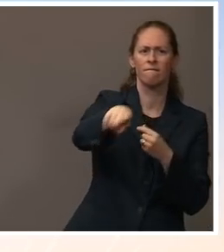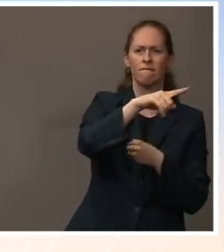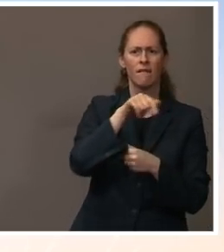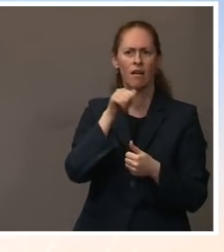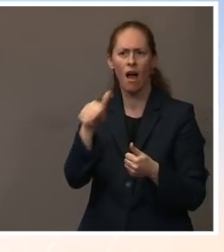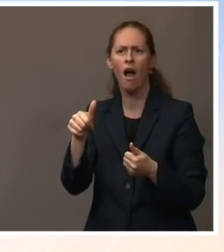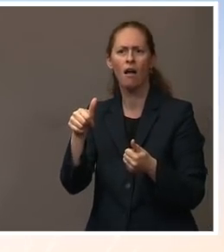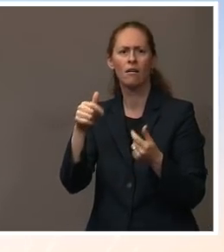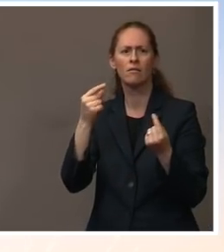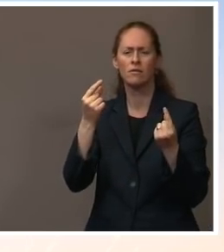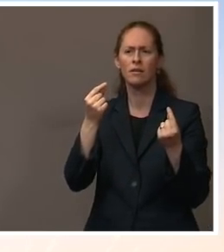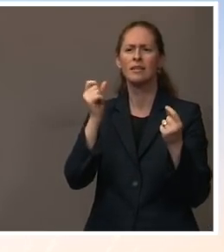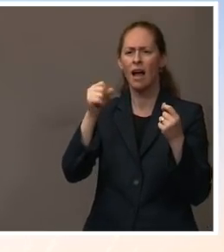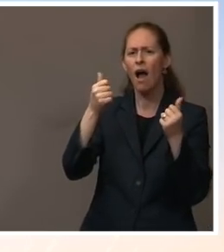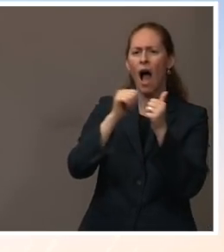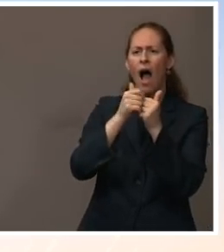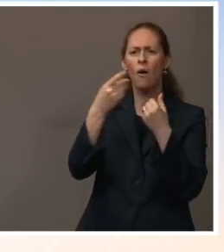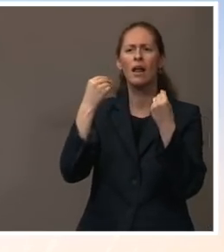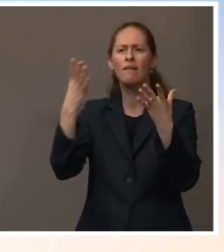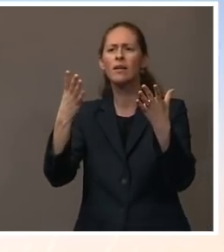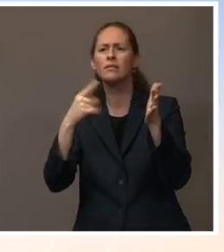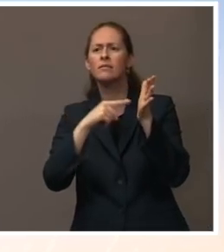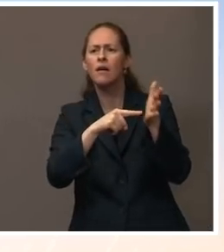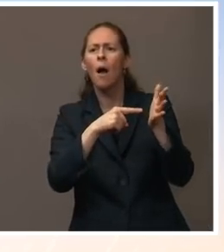It's not just Dr. Fauci on TikTok, though that is happening.